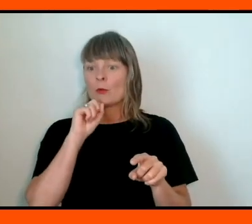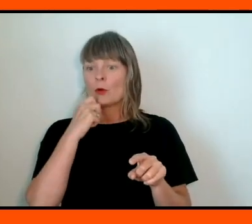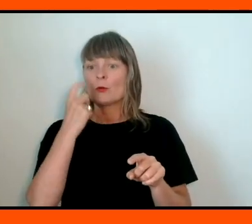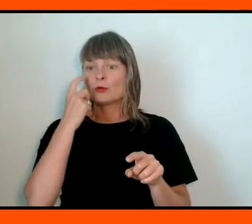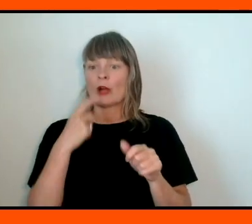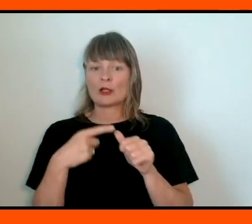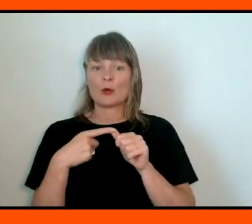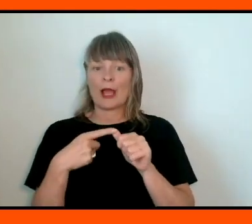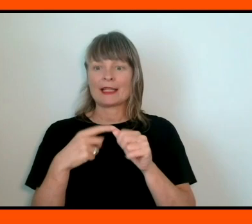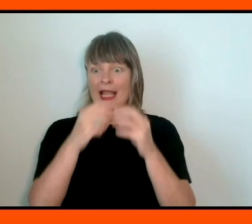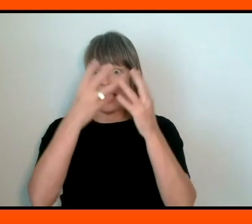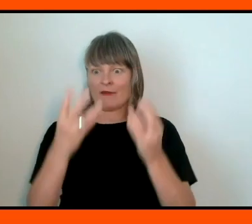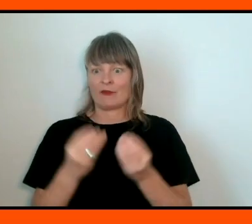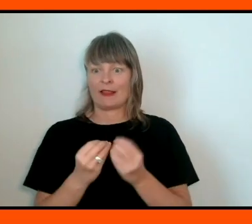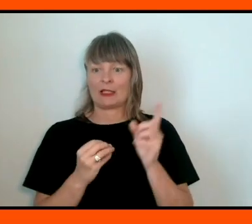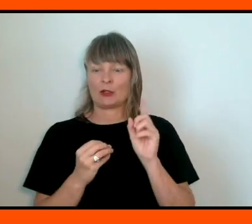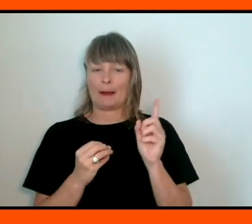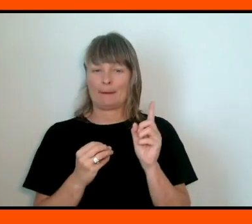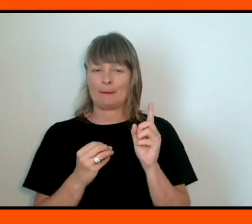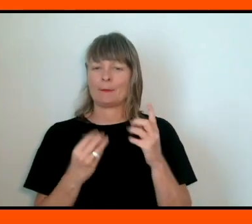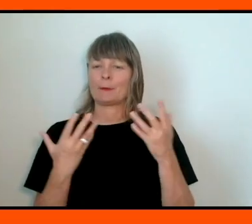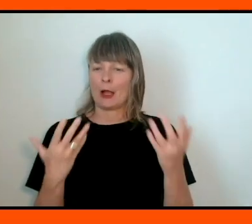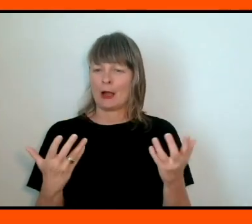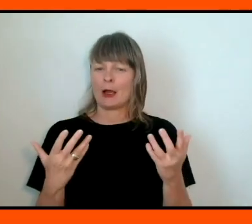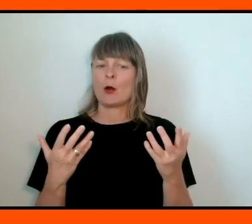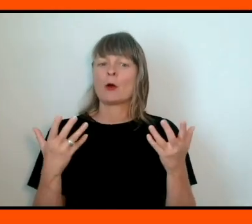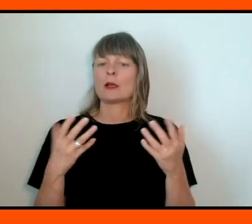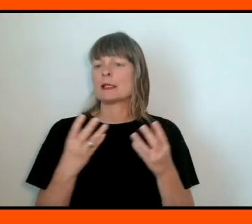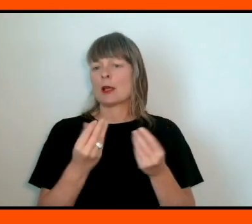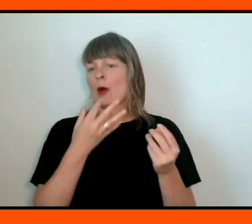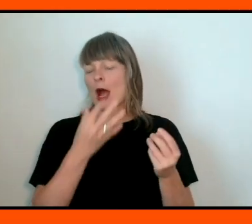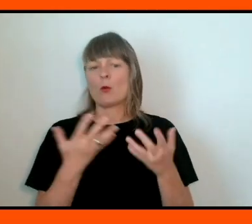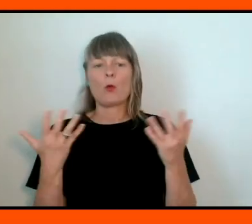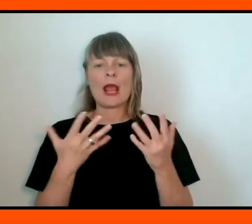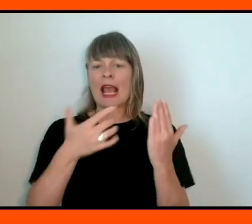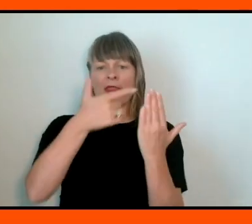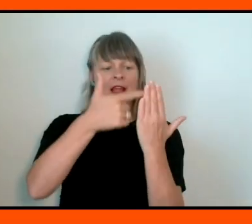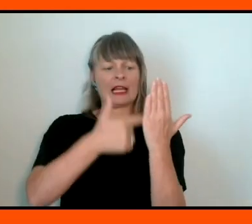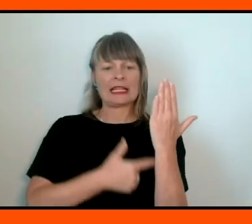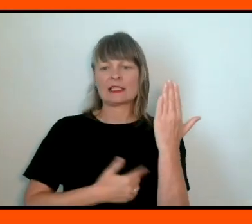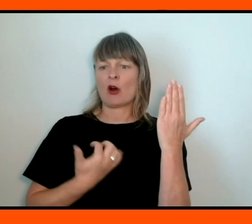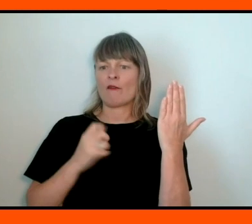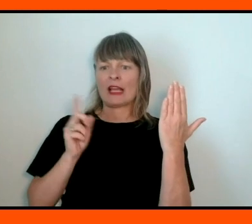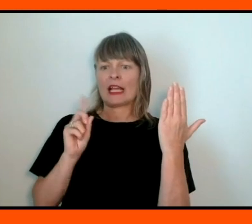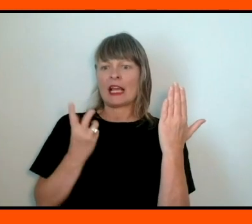Where can I find the list of existing topics that are being considered after consultation